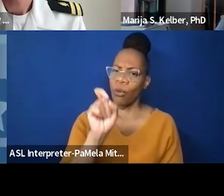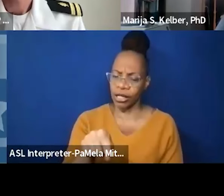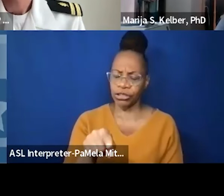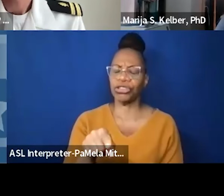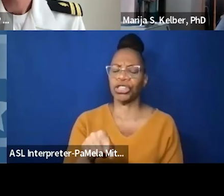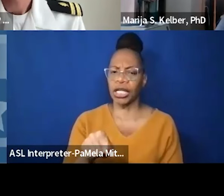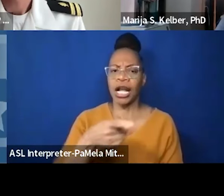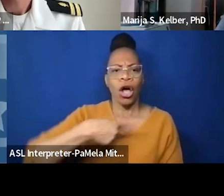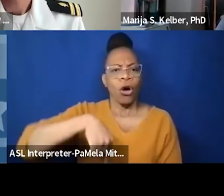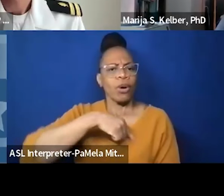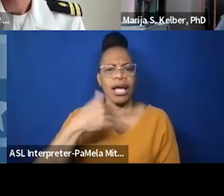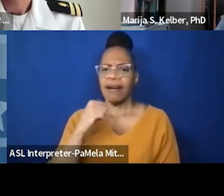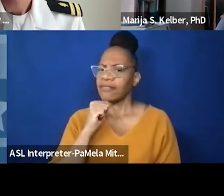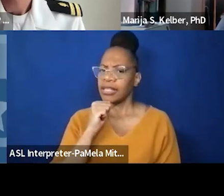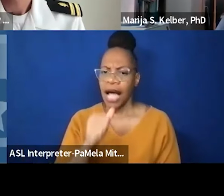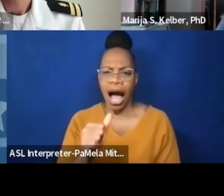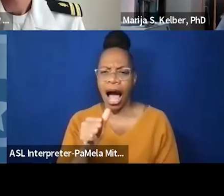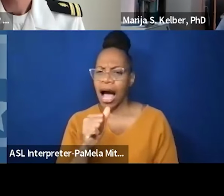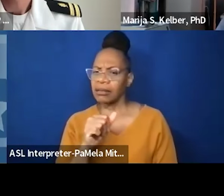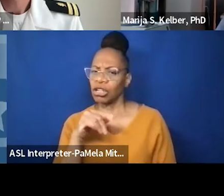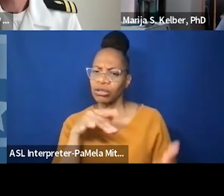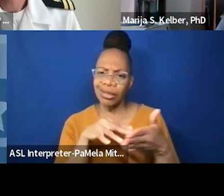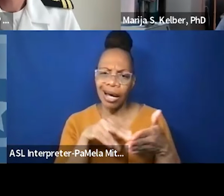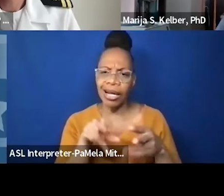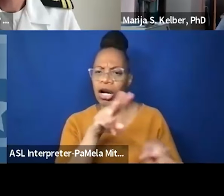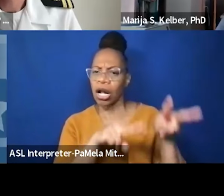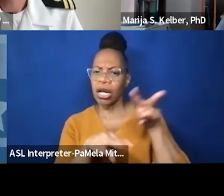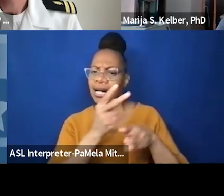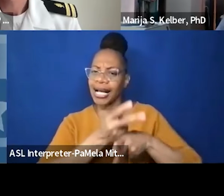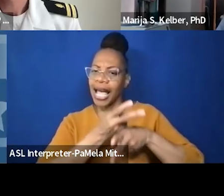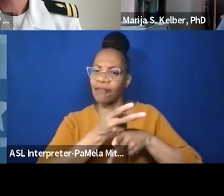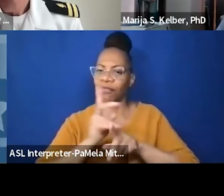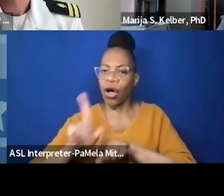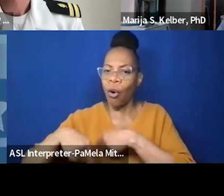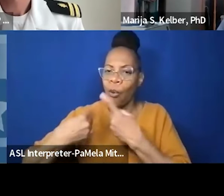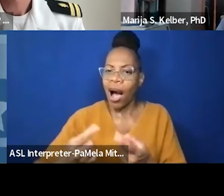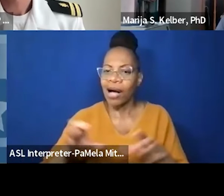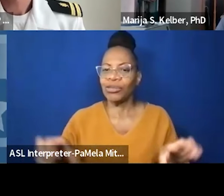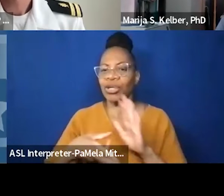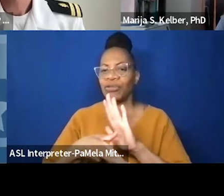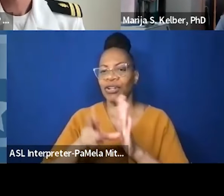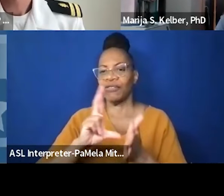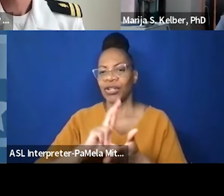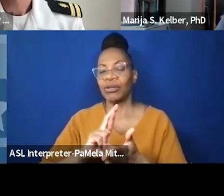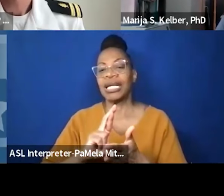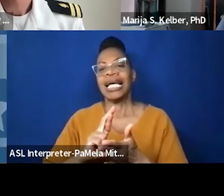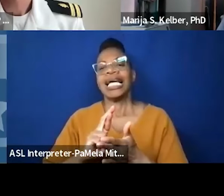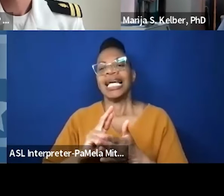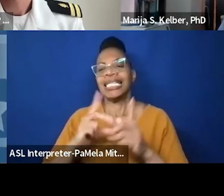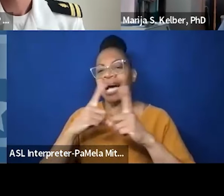We haven't looked at that very carefully as we were doing our reviews. And it's complicated, you know, the prevalence numbers are complicated